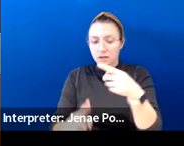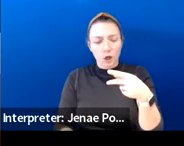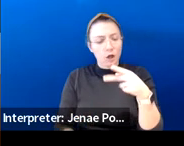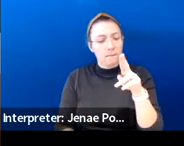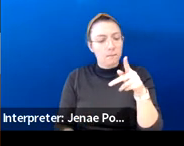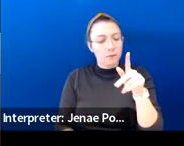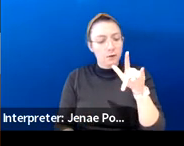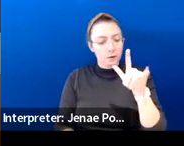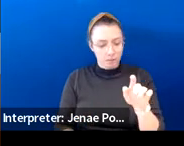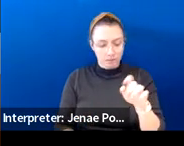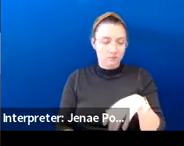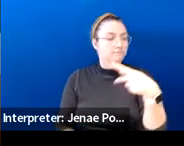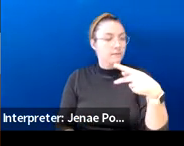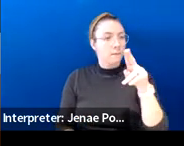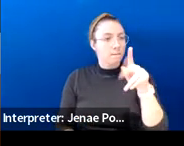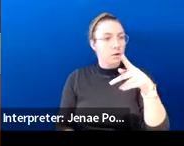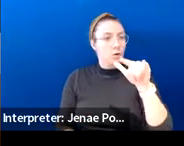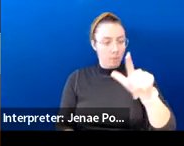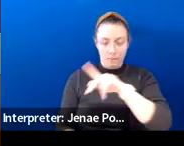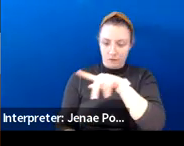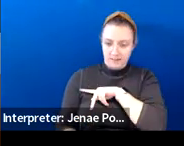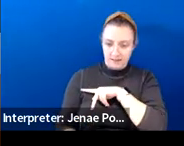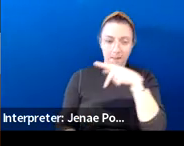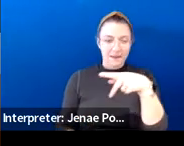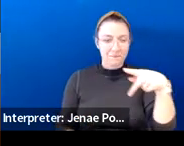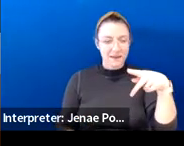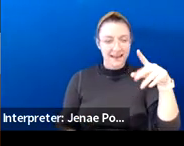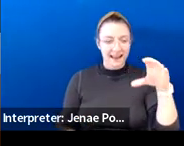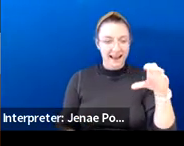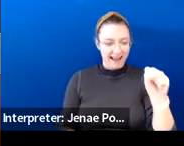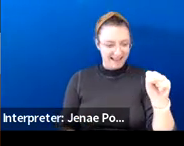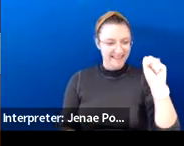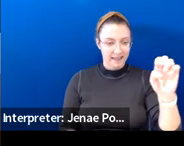credential or PSC to be able to work in schools in the school settings